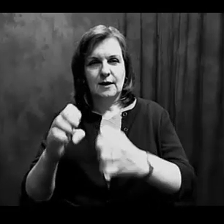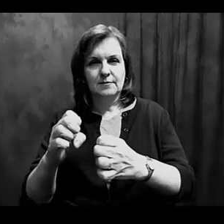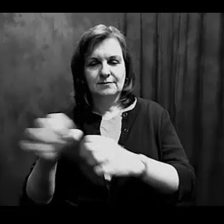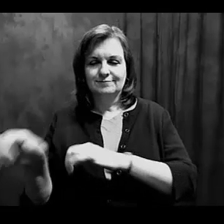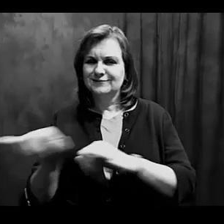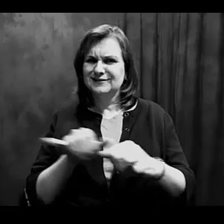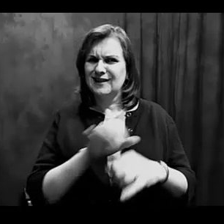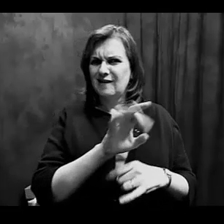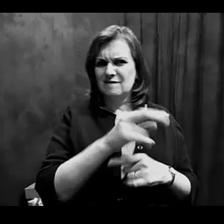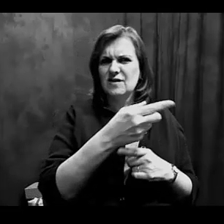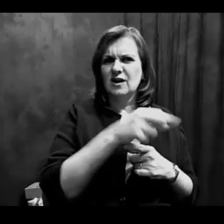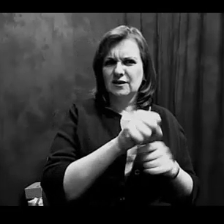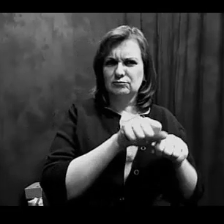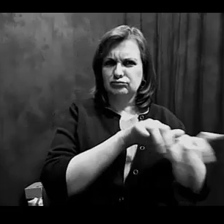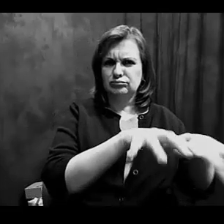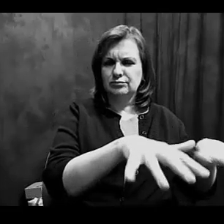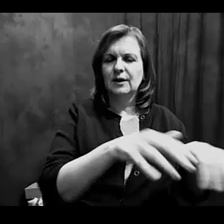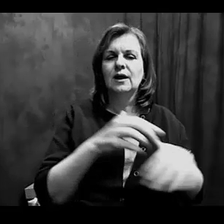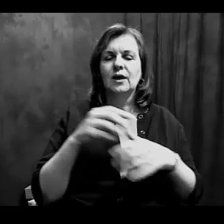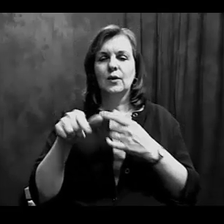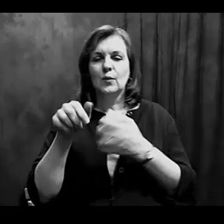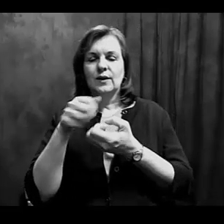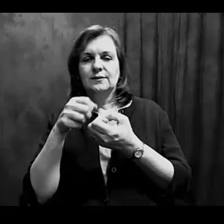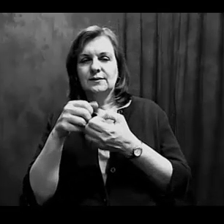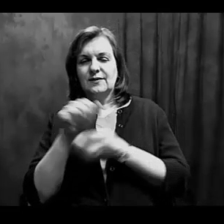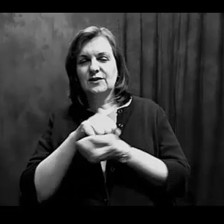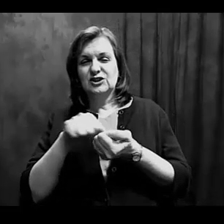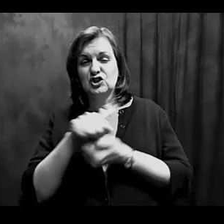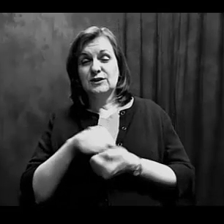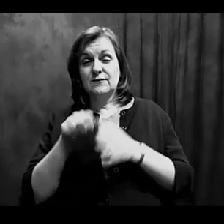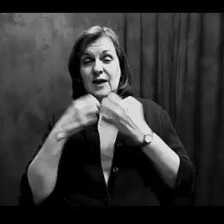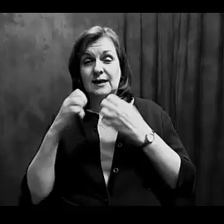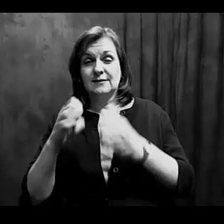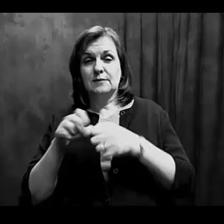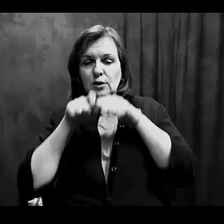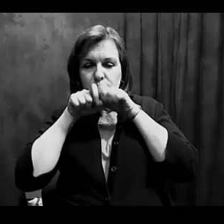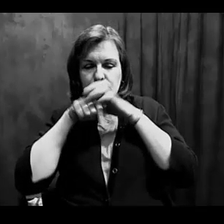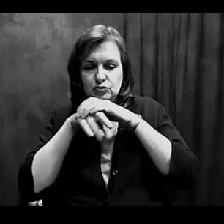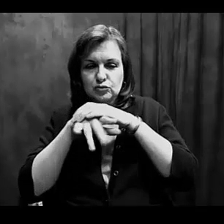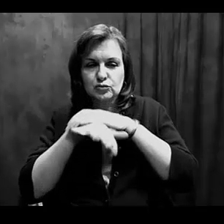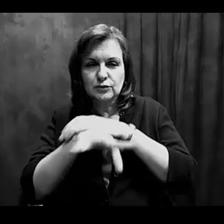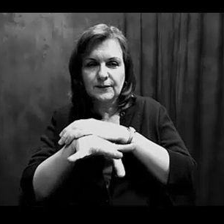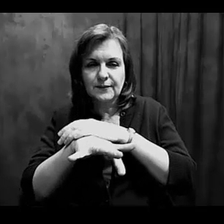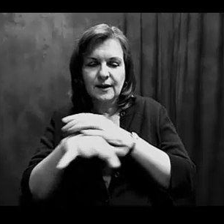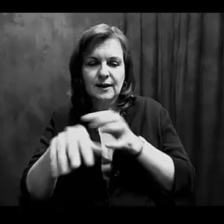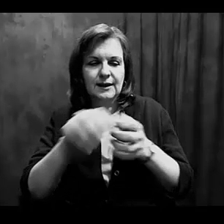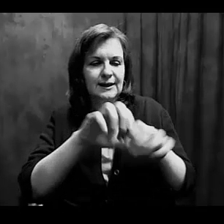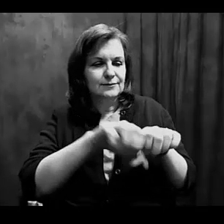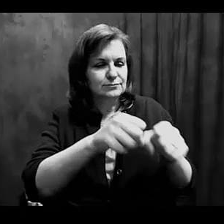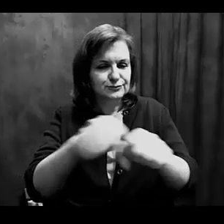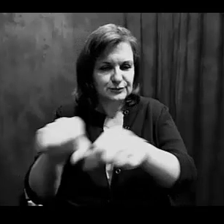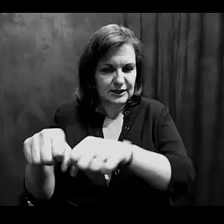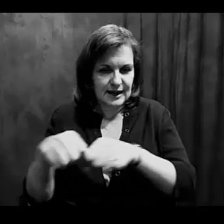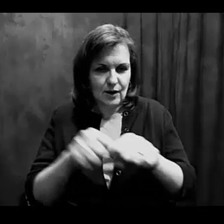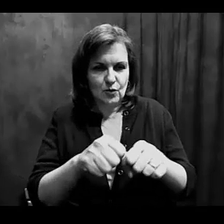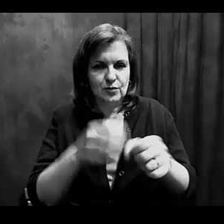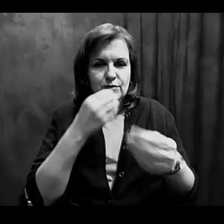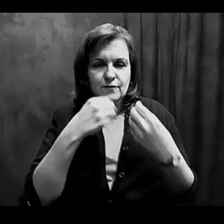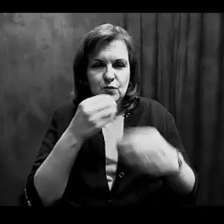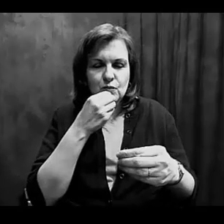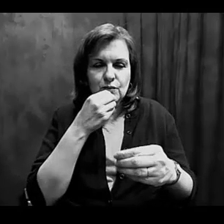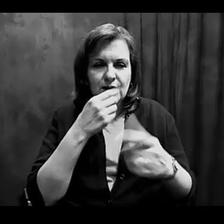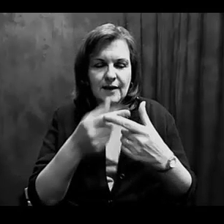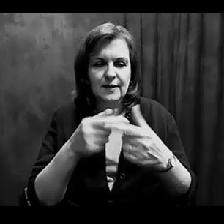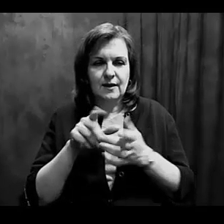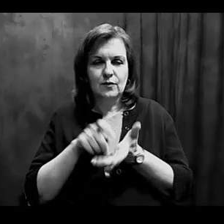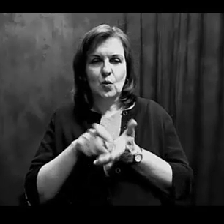like our fungus so when those digestive enzymes are excreted, they will start to digest and then the worm simply